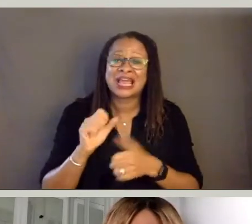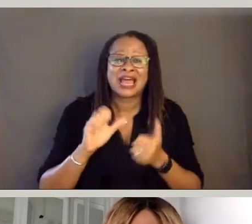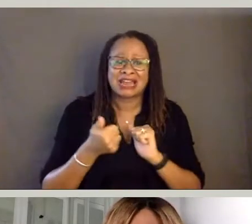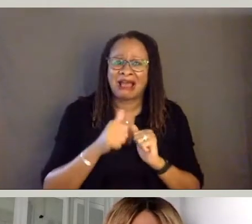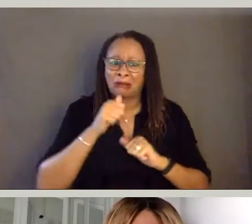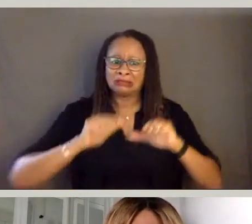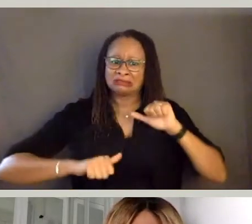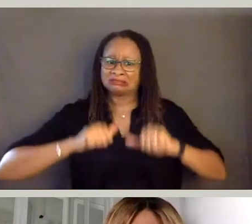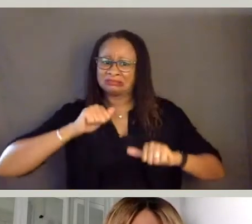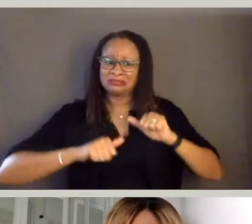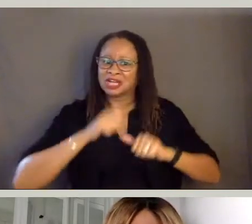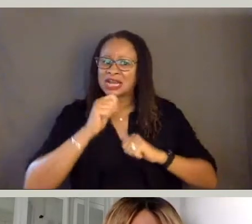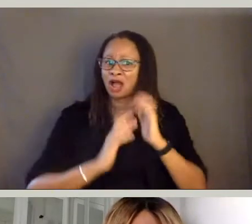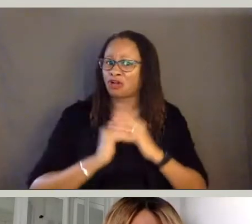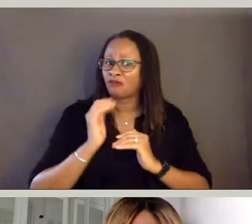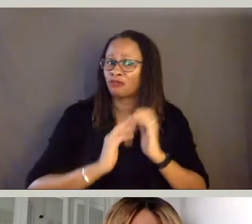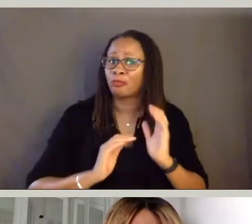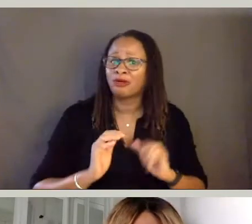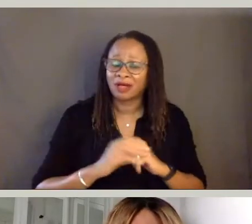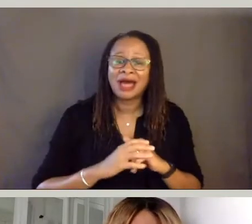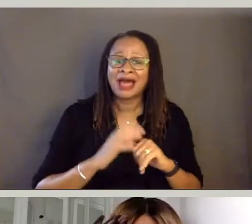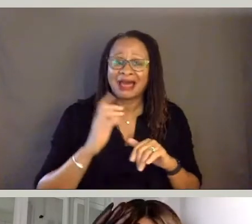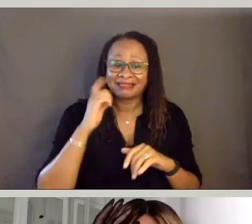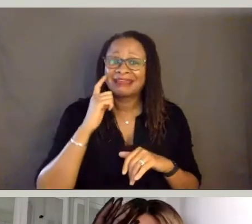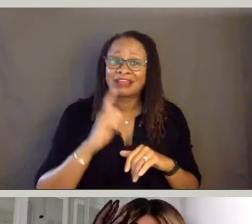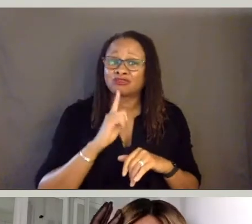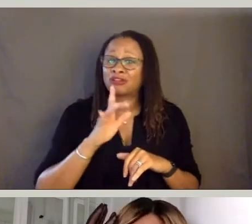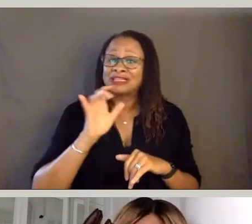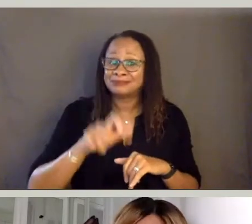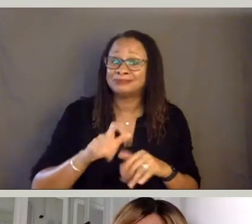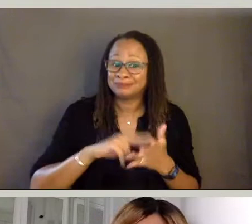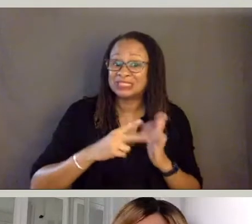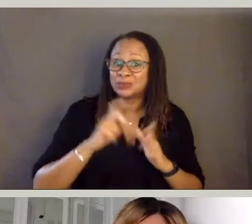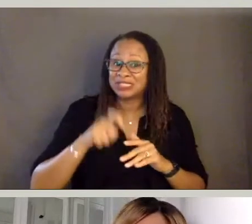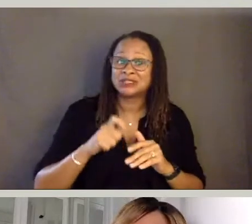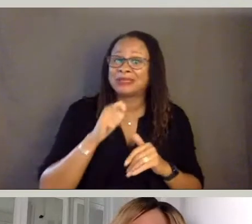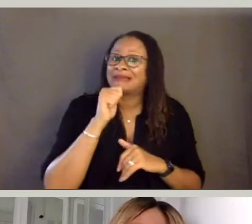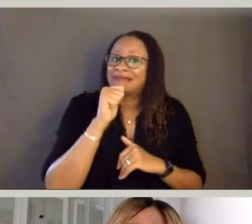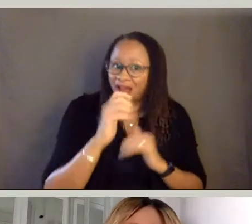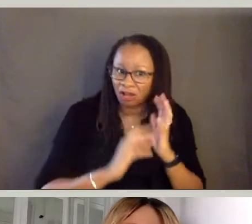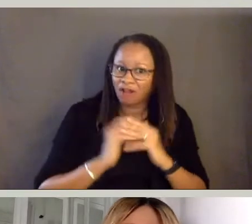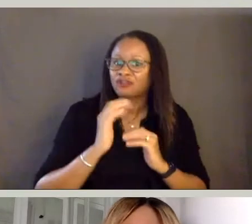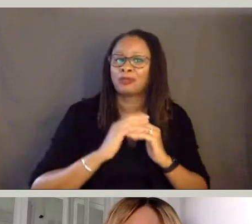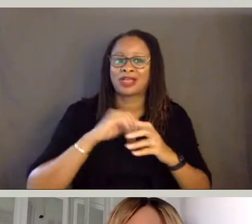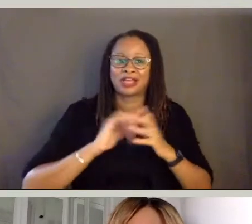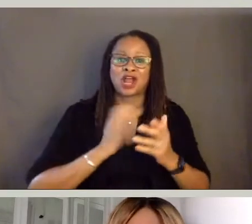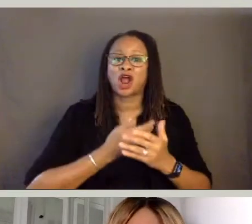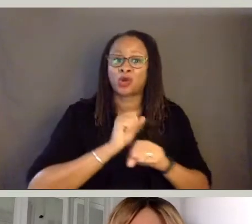And I think it necessarily means that we have to be uncomfortable in our work as as artists,